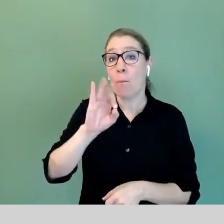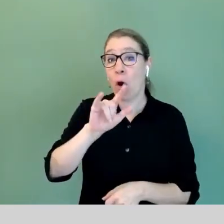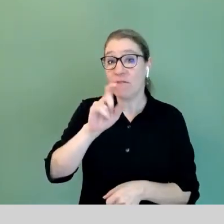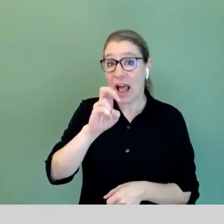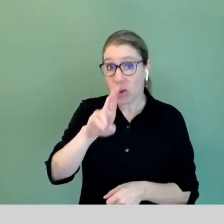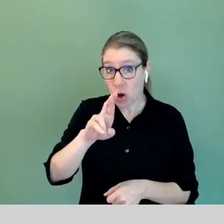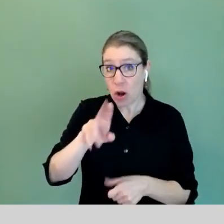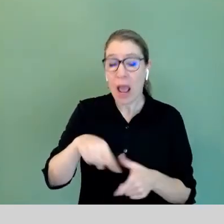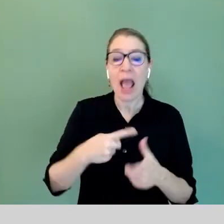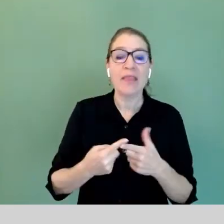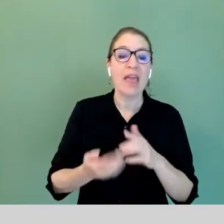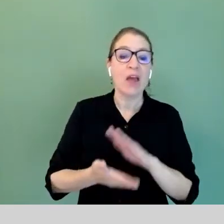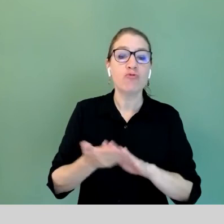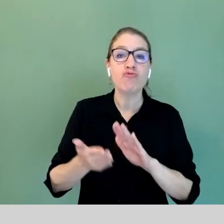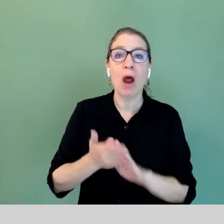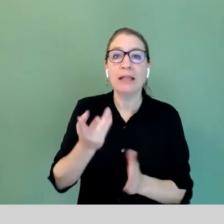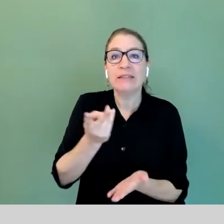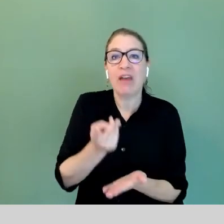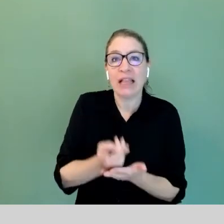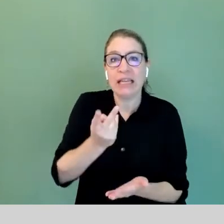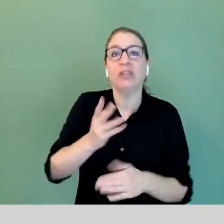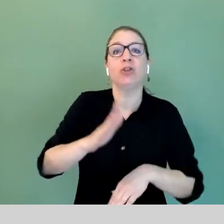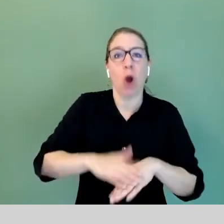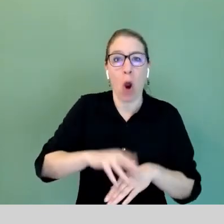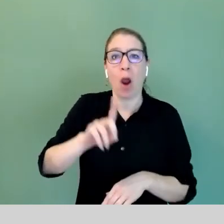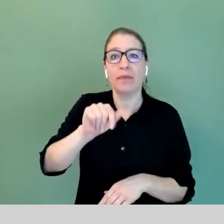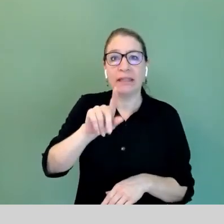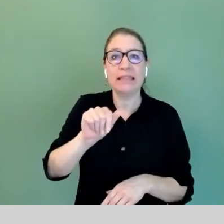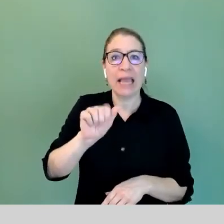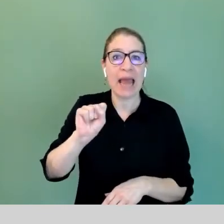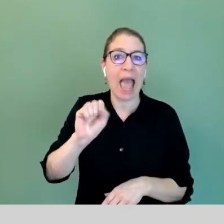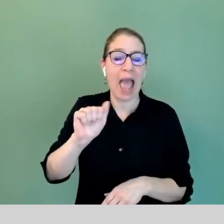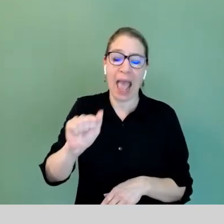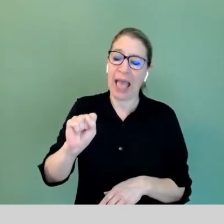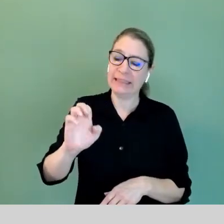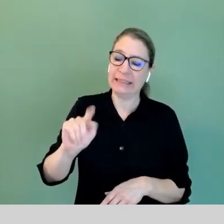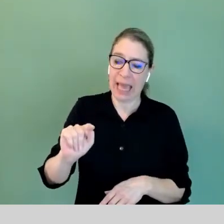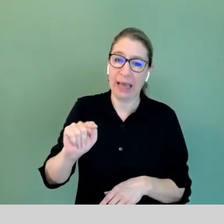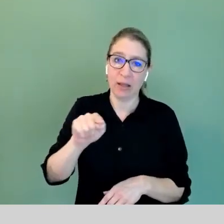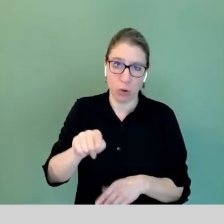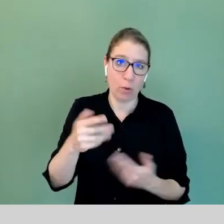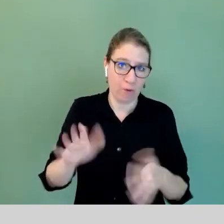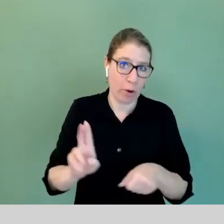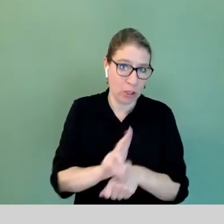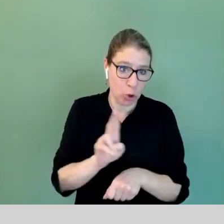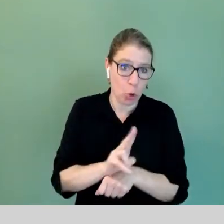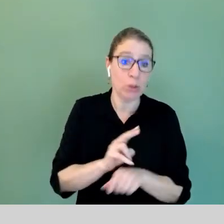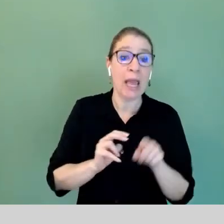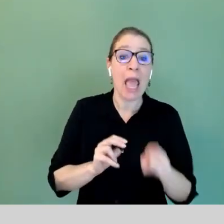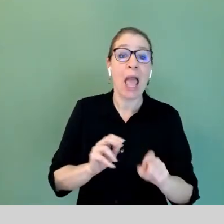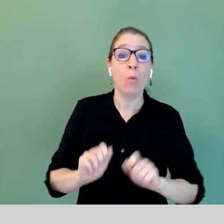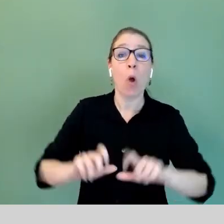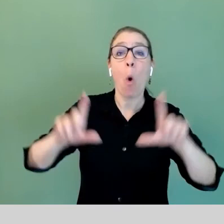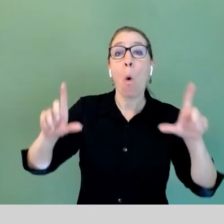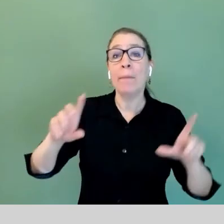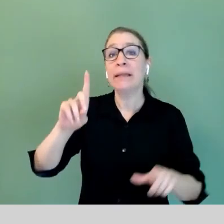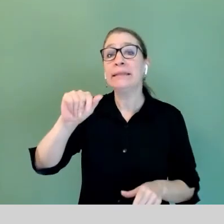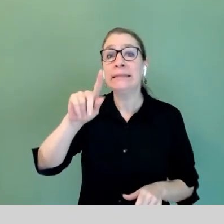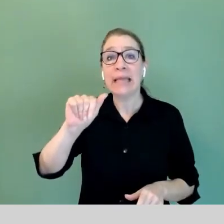and then it actually runs a validation on that data asset that you used to create the expectations, and opens what's called data docs.